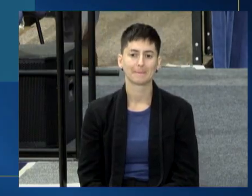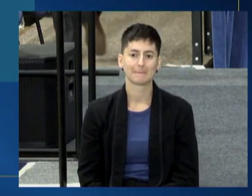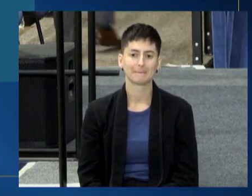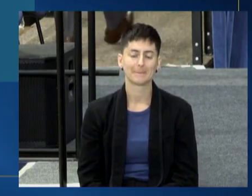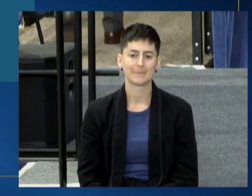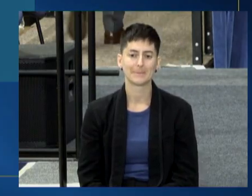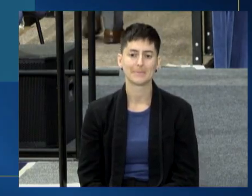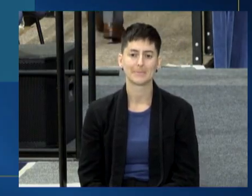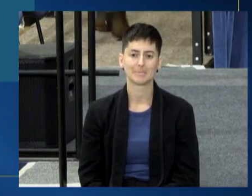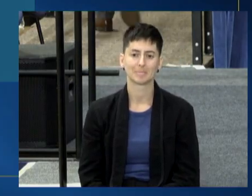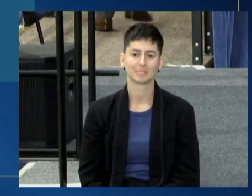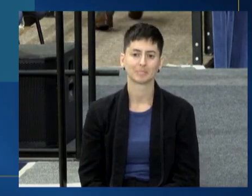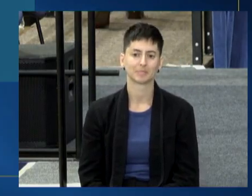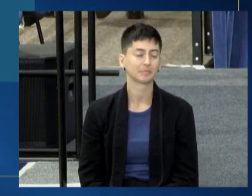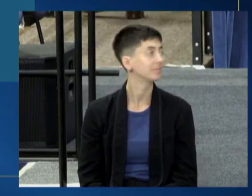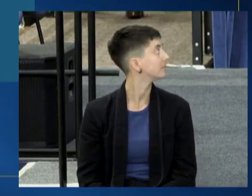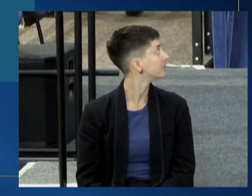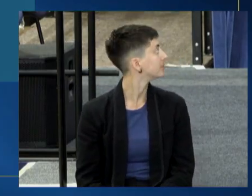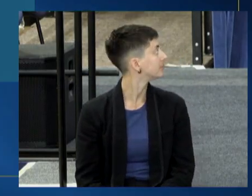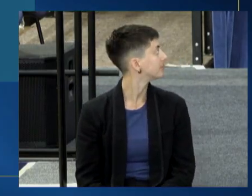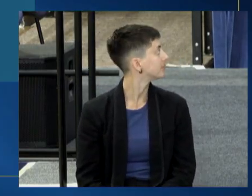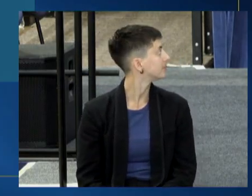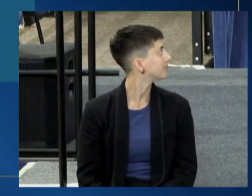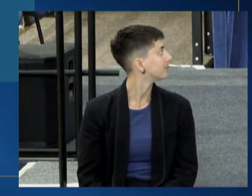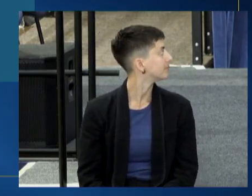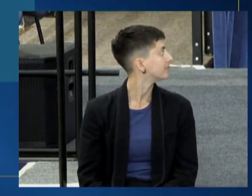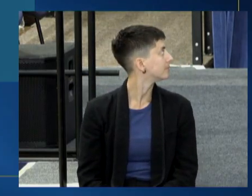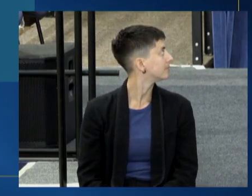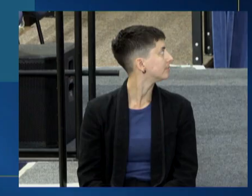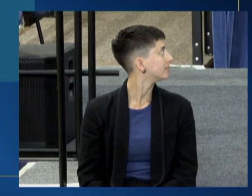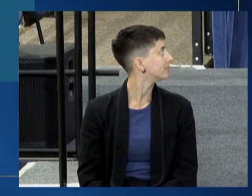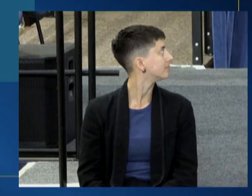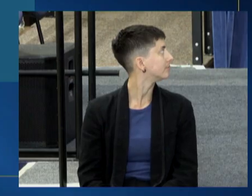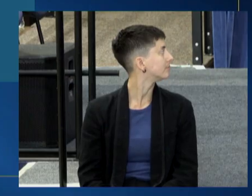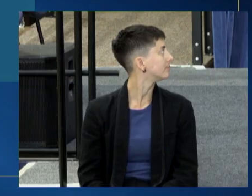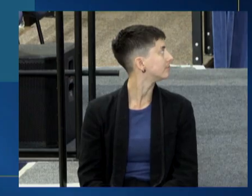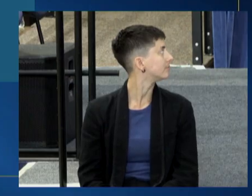we absolutely need innovation and need good data to answer the many